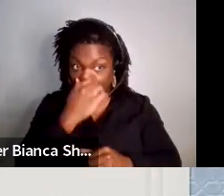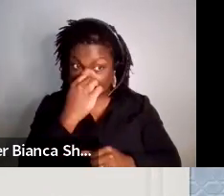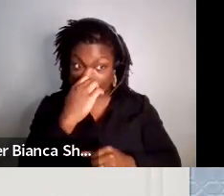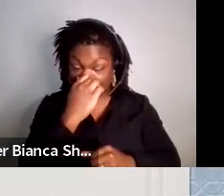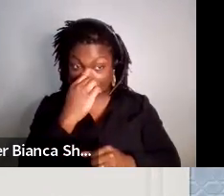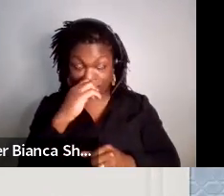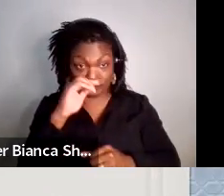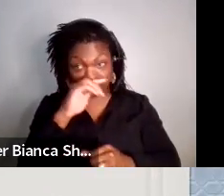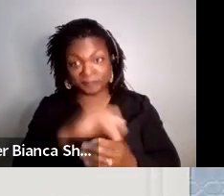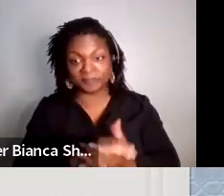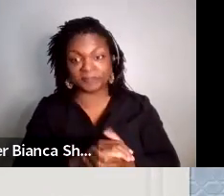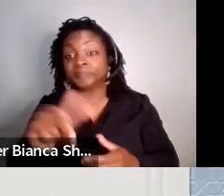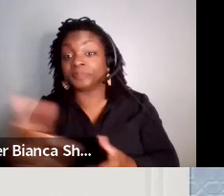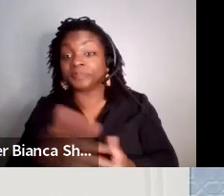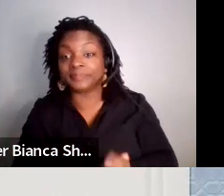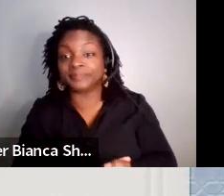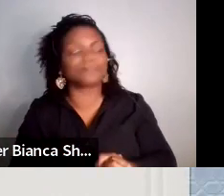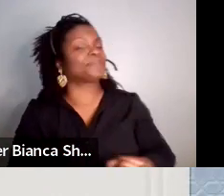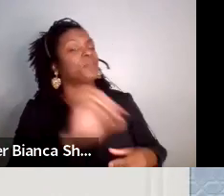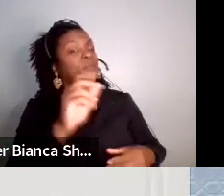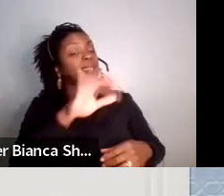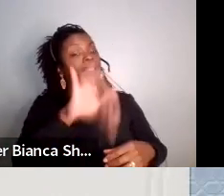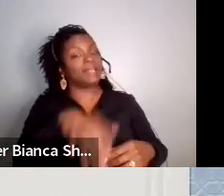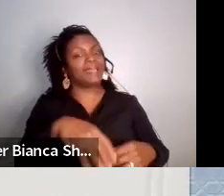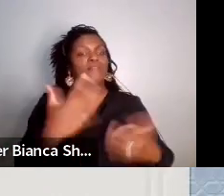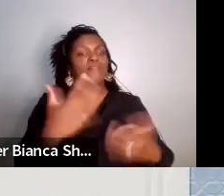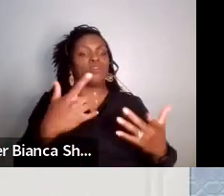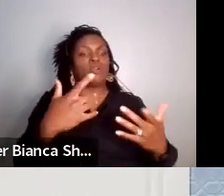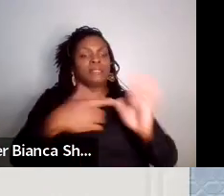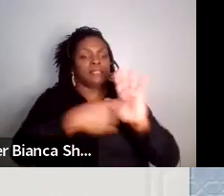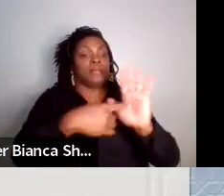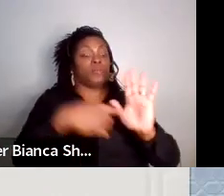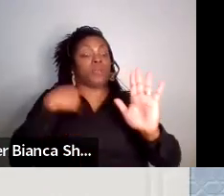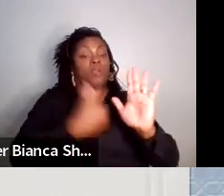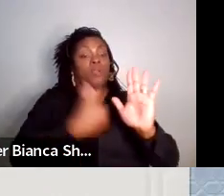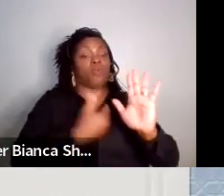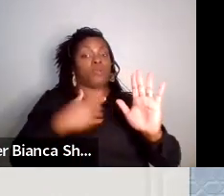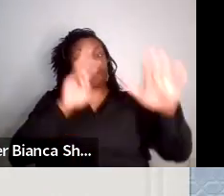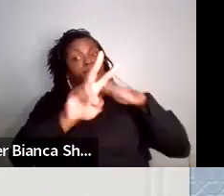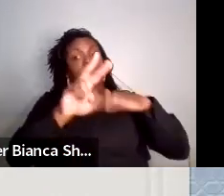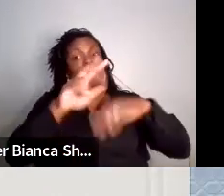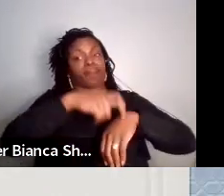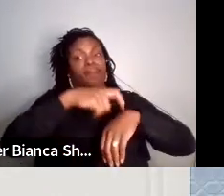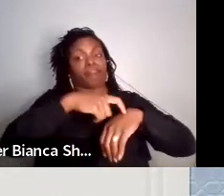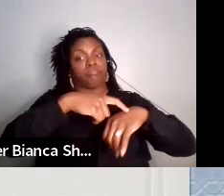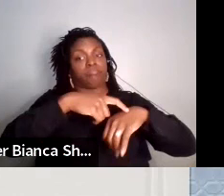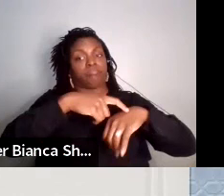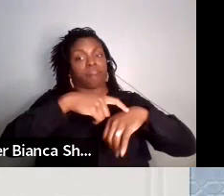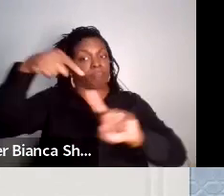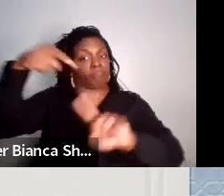So a little bit of our projected timeline like we have mentioned before. We're in the beginning stages right now the first quarter of the fiscal year.